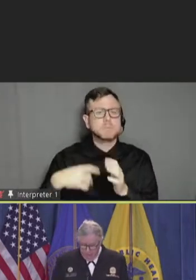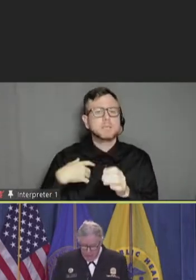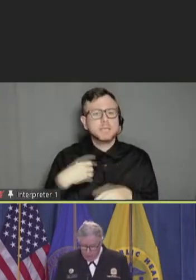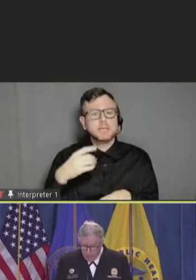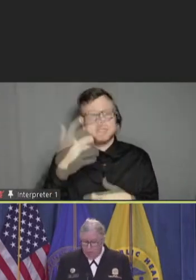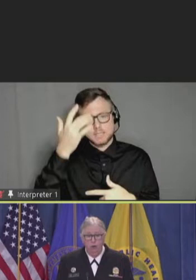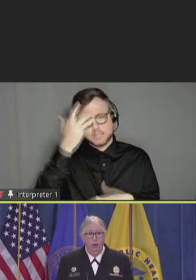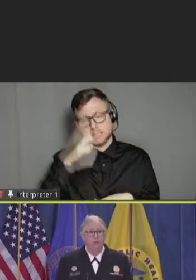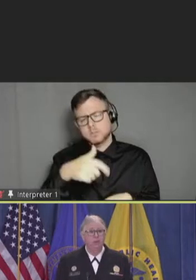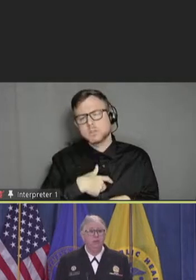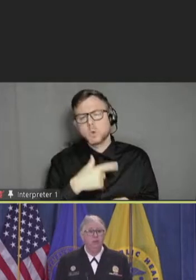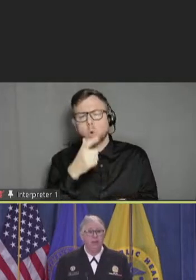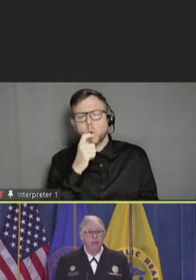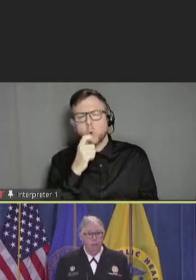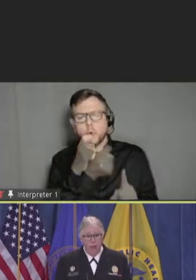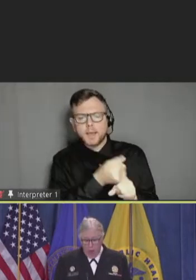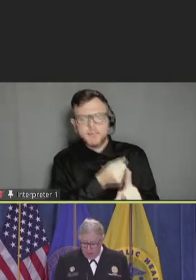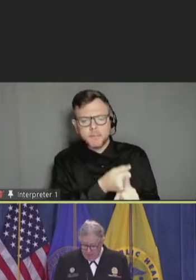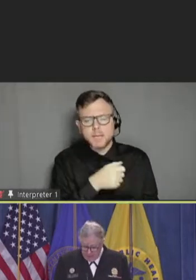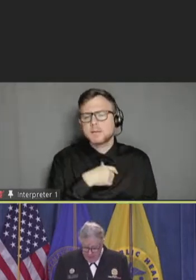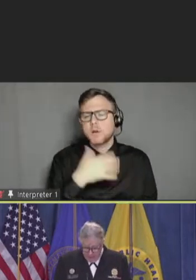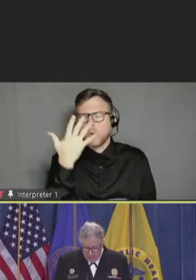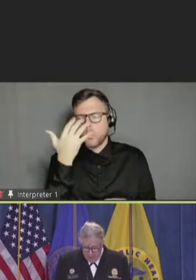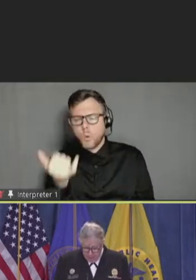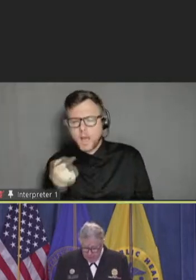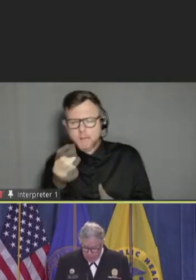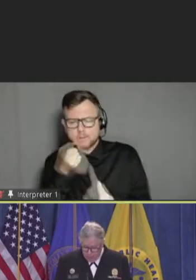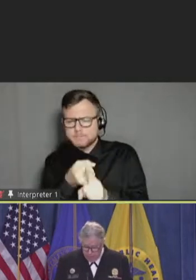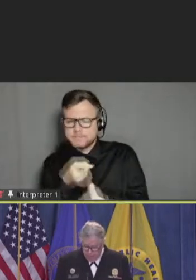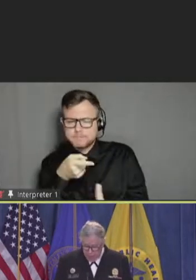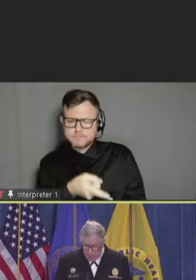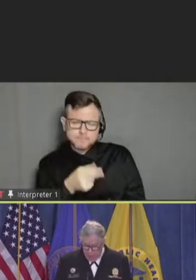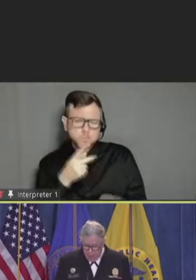These are important questions, and we are dedicated to better understanding Long COVID